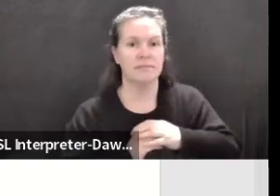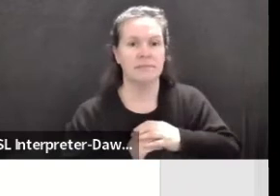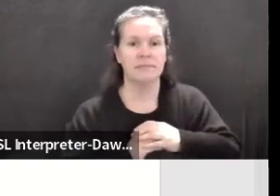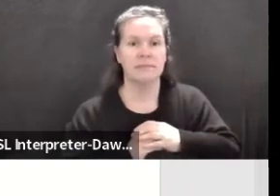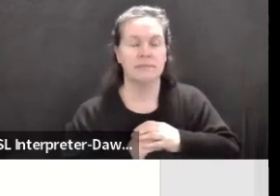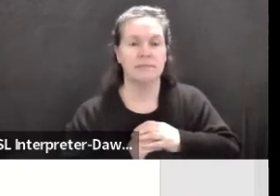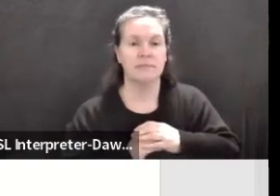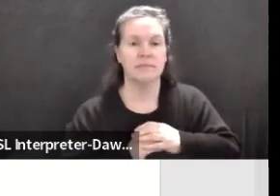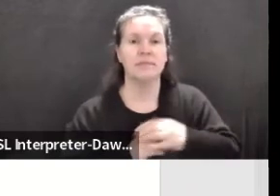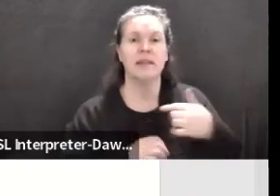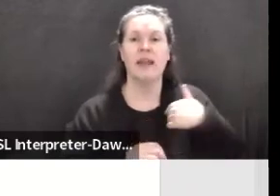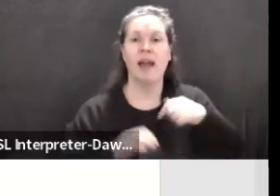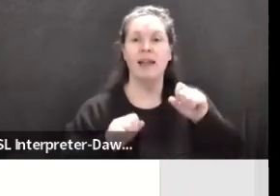[Paula] So I can share with you,